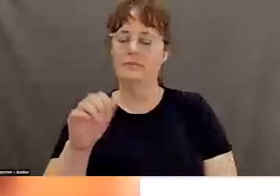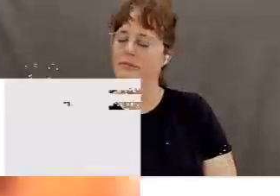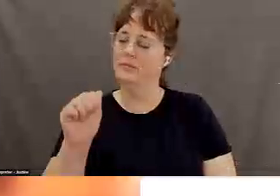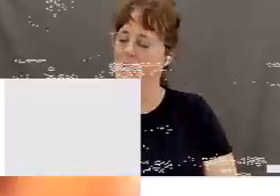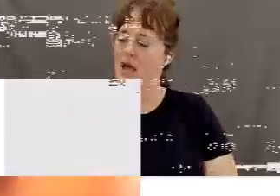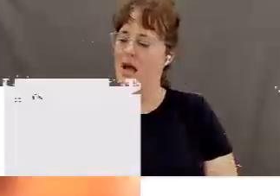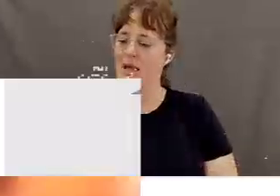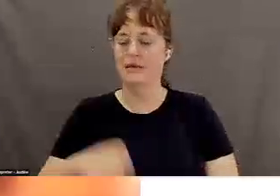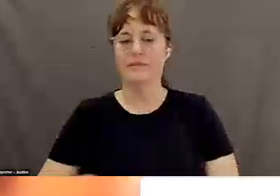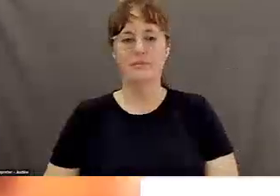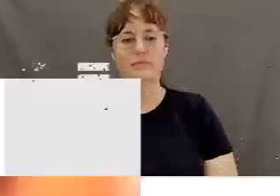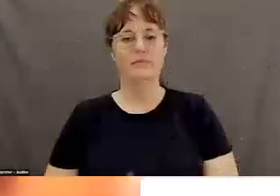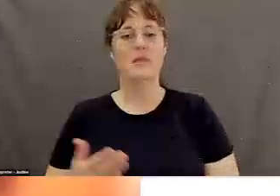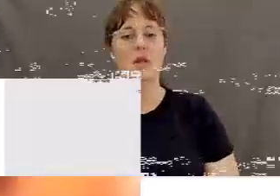Boardroom: Motion carries, thank you.